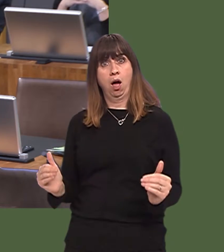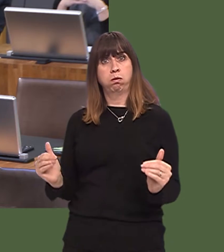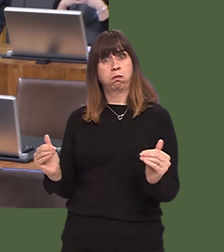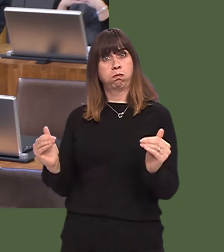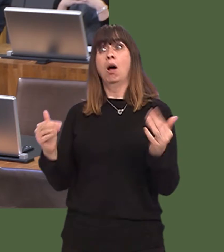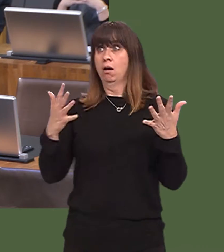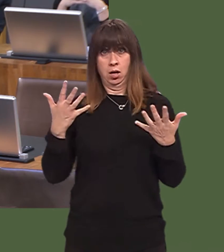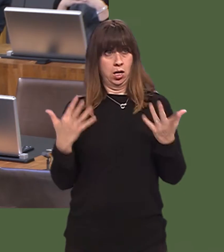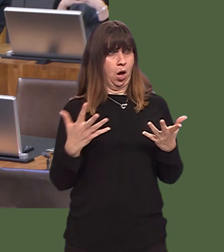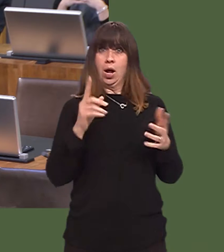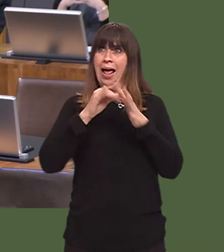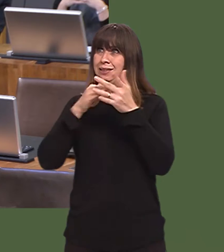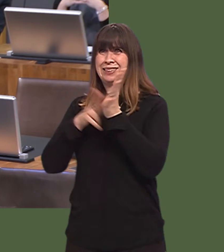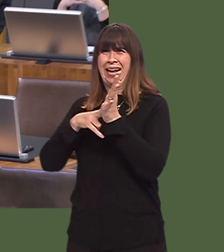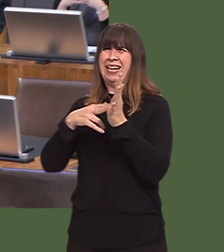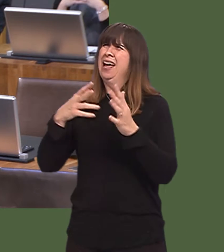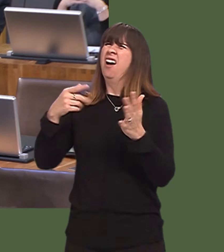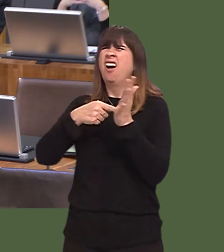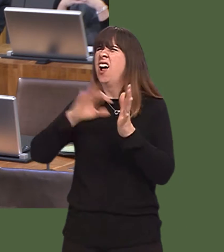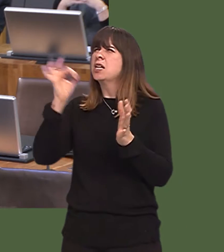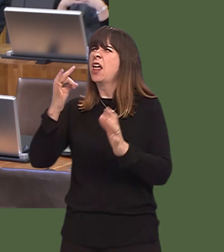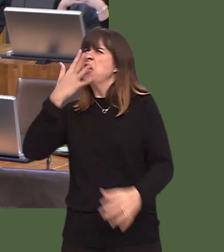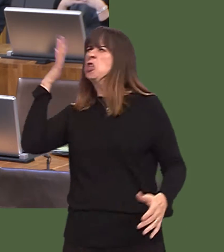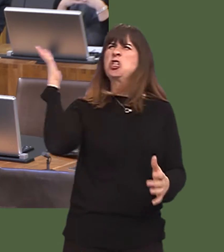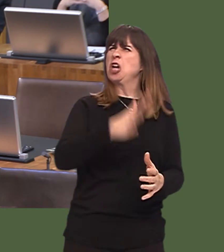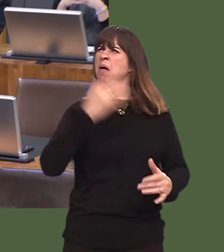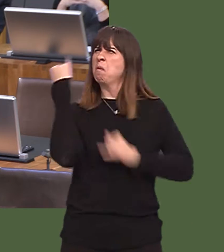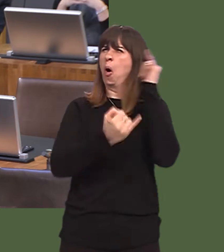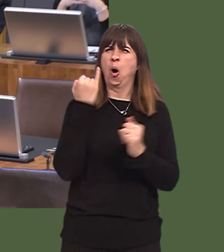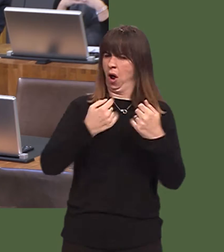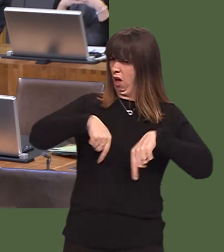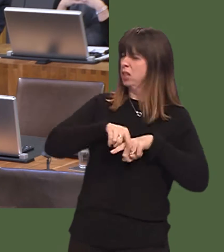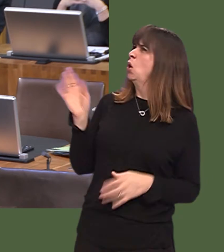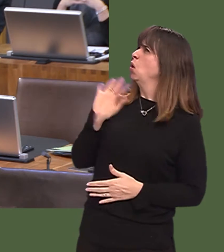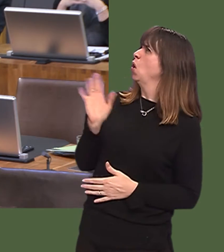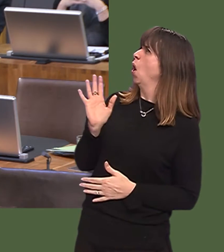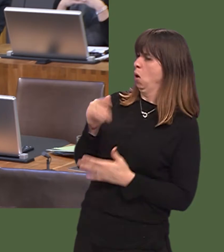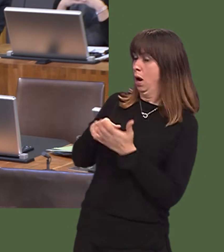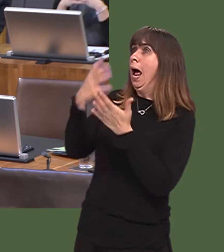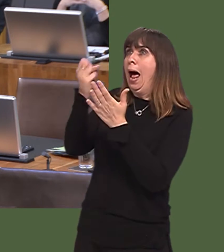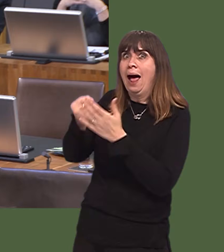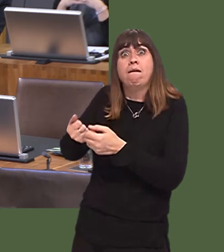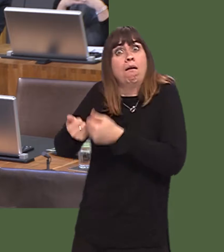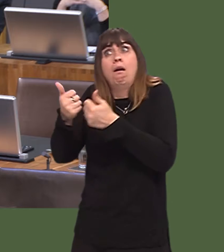Estyn has pointed out the good practice as well. Itís not all bad. Itís not a ëdamning indictmentíówhat a load of nonsense. Itís shown that there are particular weaknesses that need to be focused on, and they are being